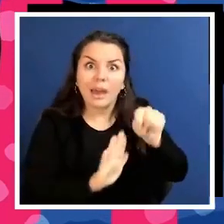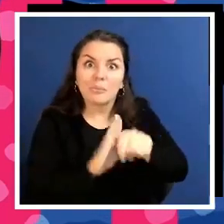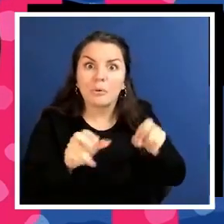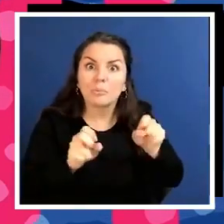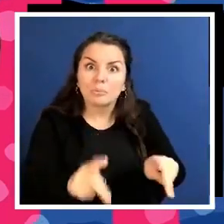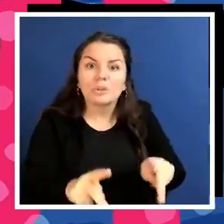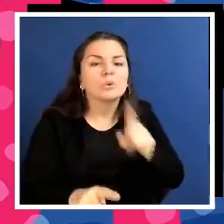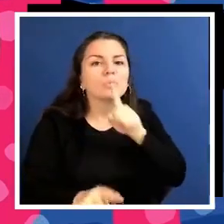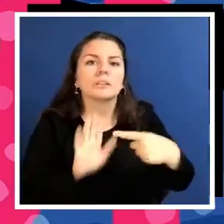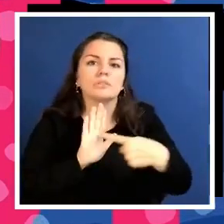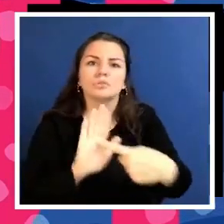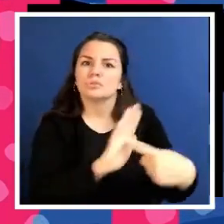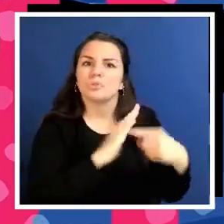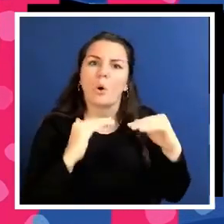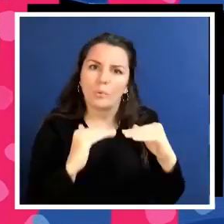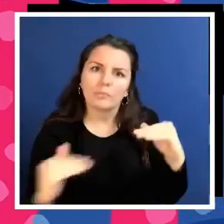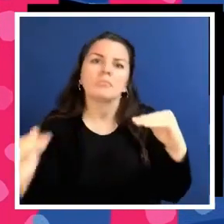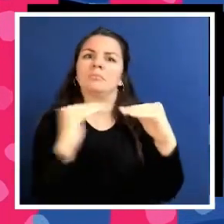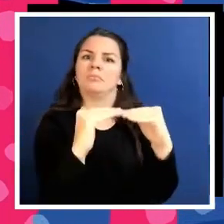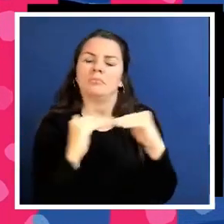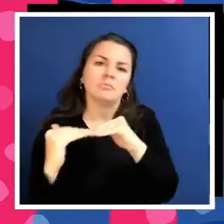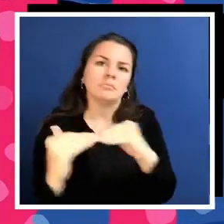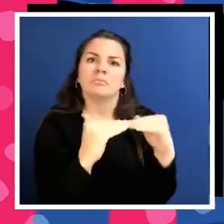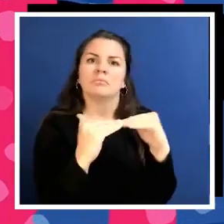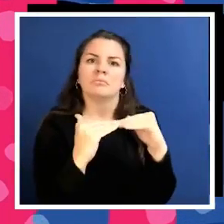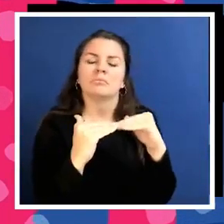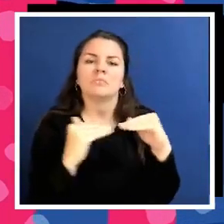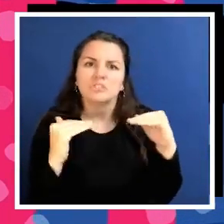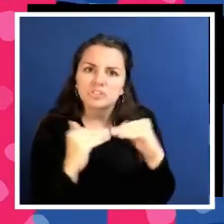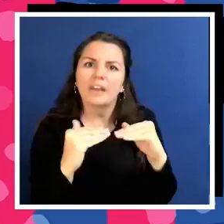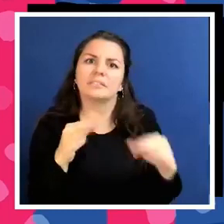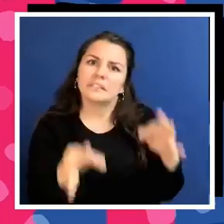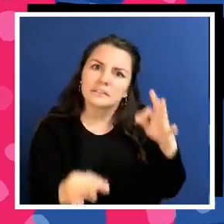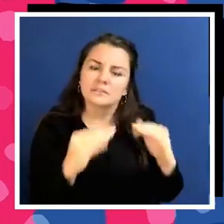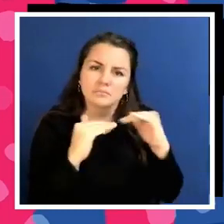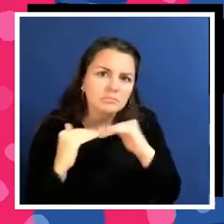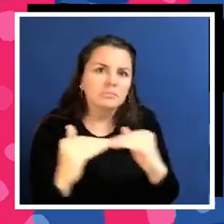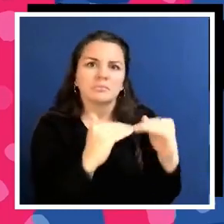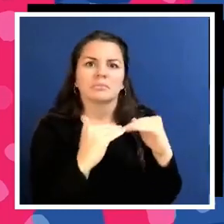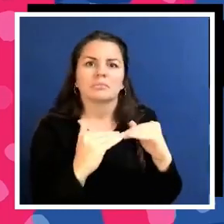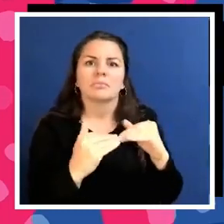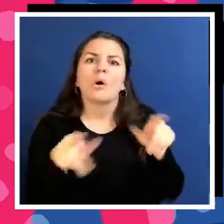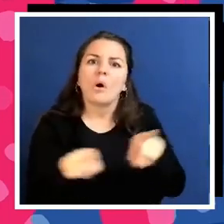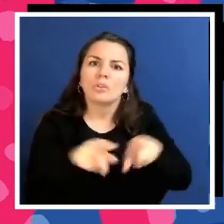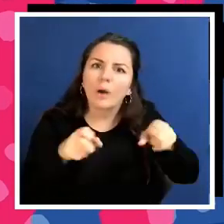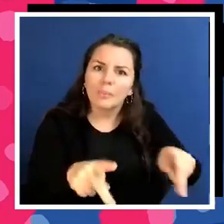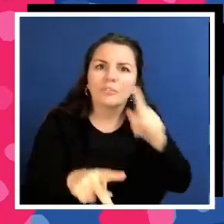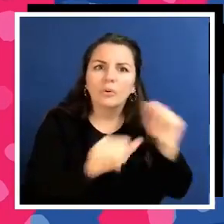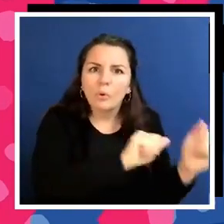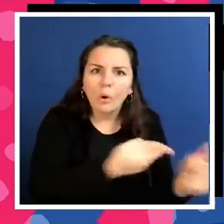IT HASN'T BEEN MANUFACTURED BY A SET OF CHOICES.